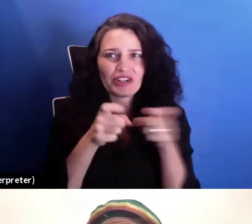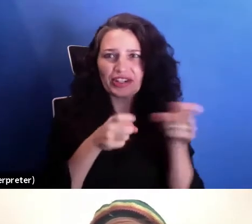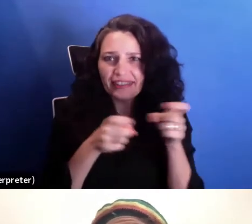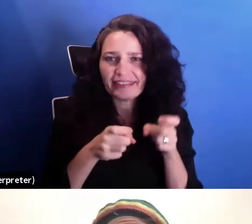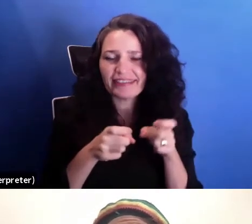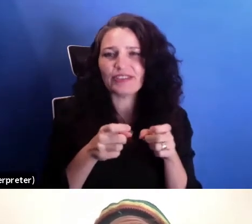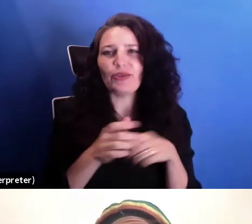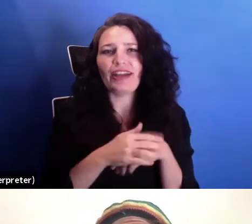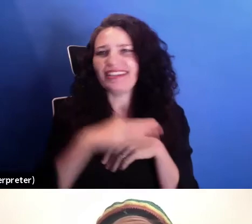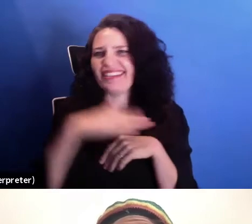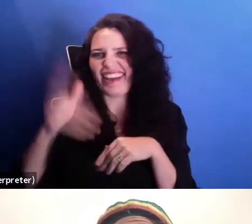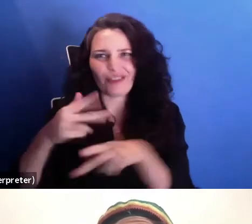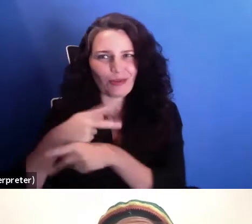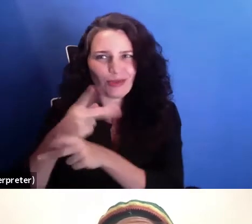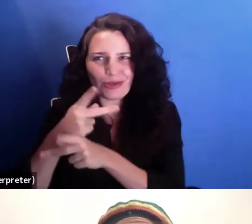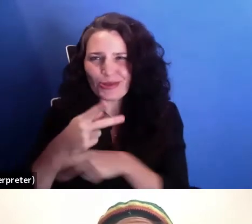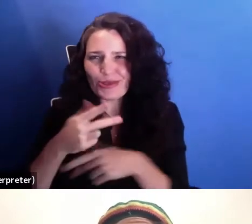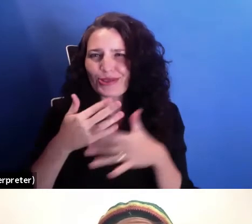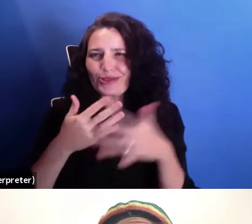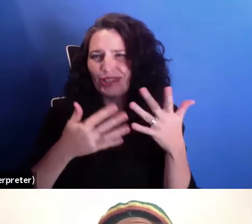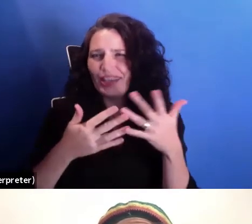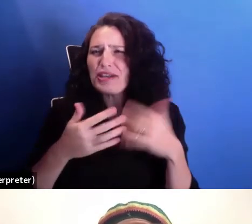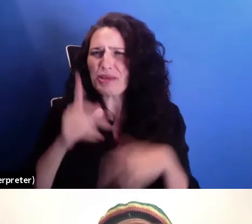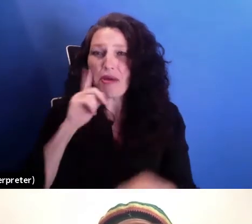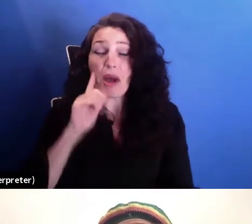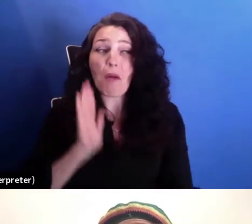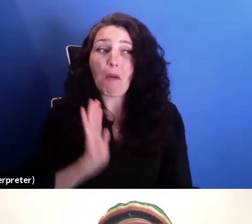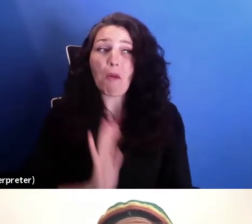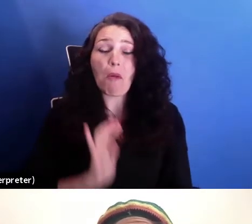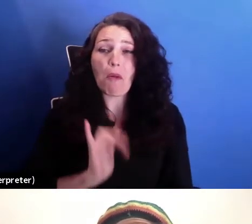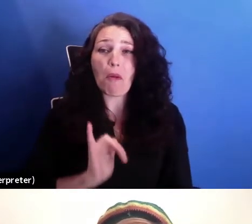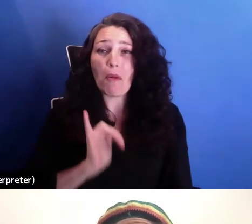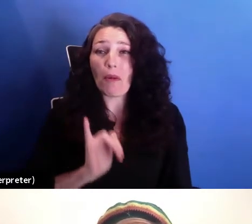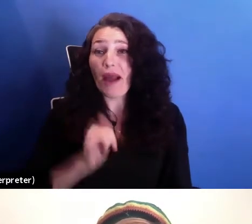So I knew that I was going to have to learn a lot